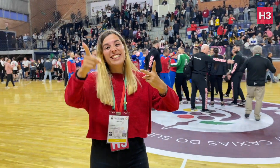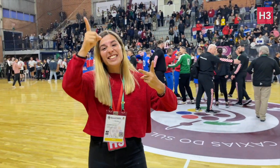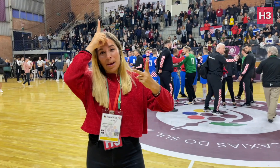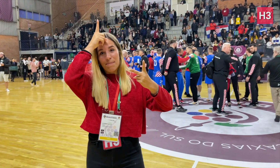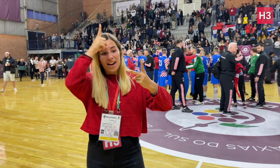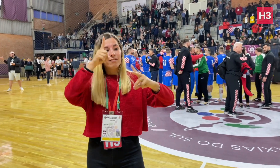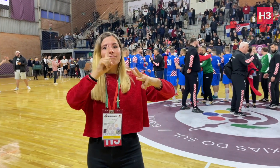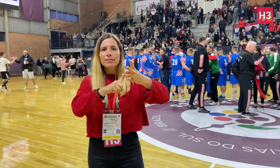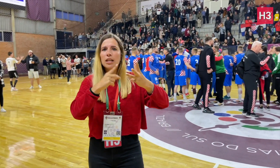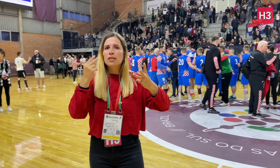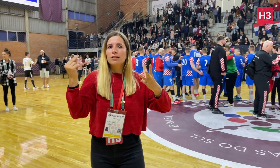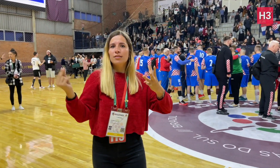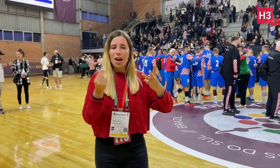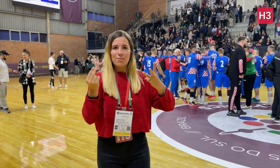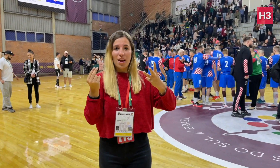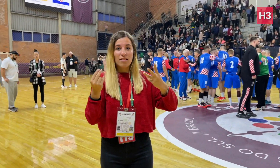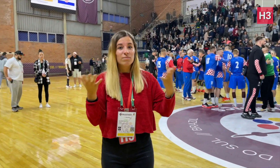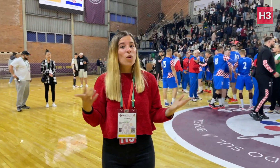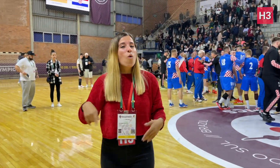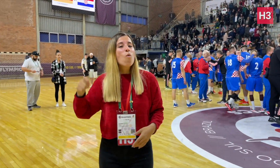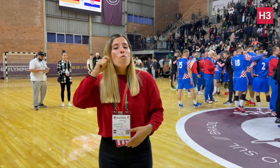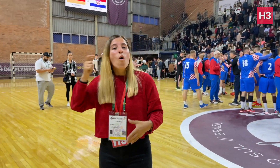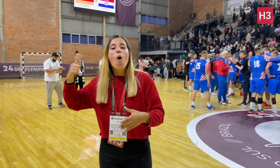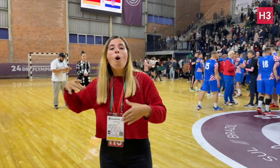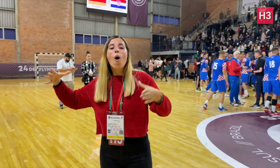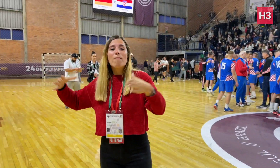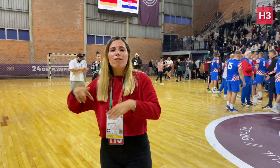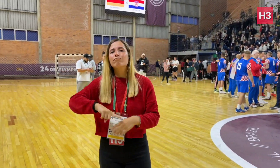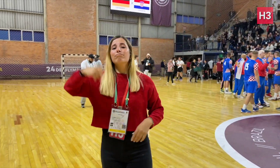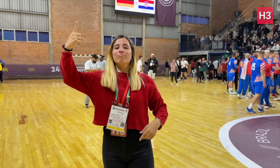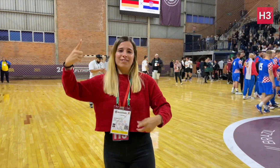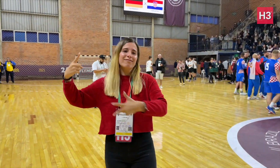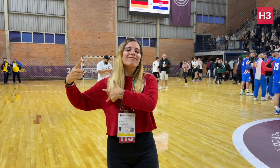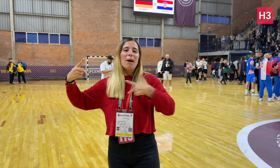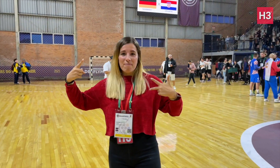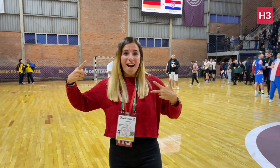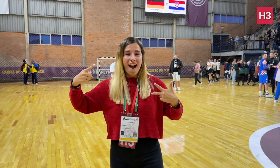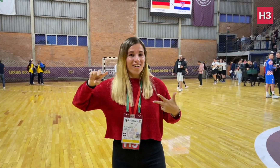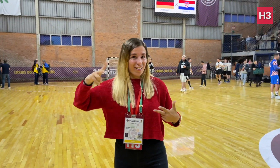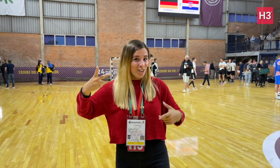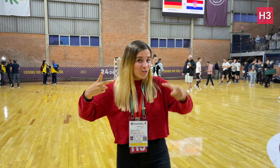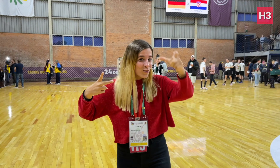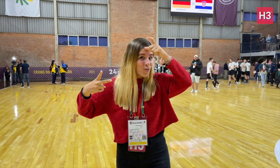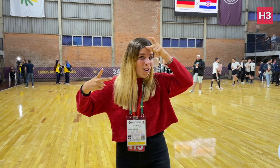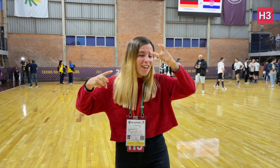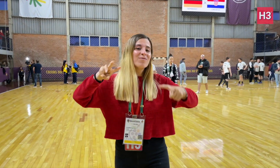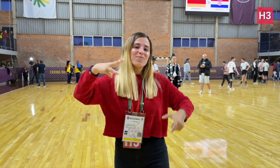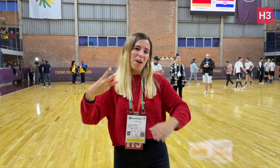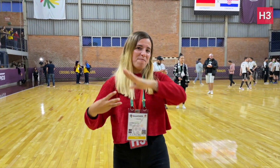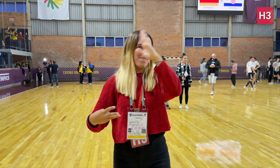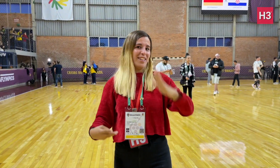Germany’s team second place, and Serbia in third place. The Women’s Denmark team won first place, Turkey’s team second place,